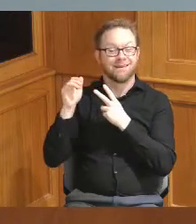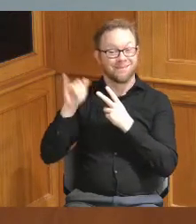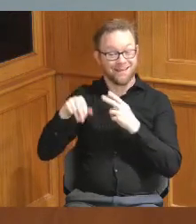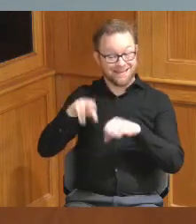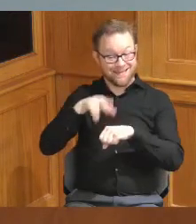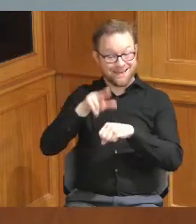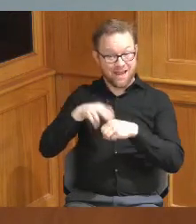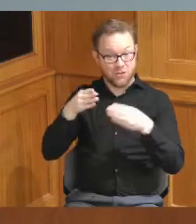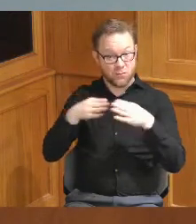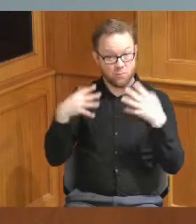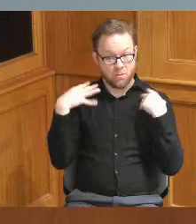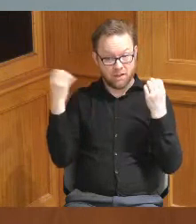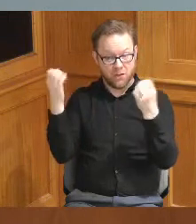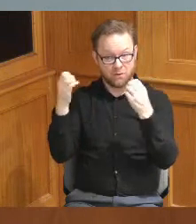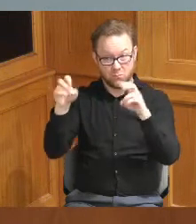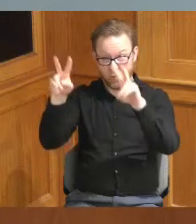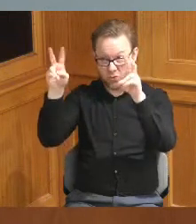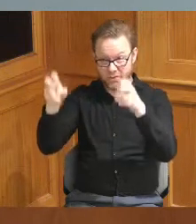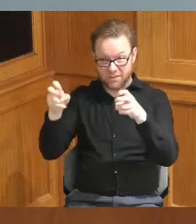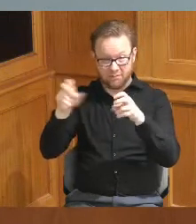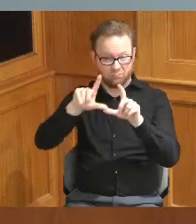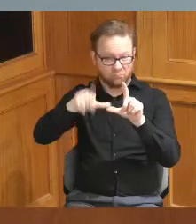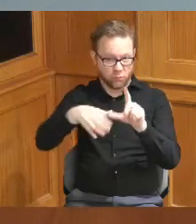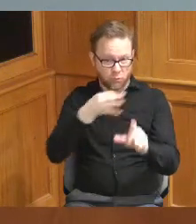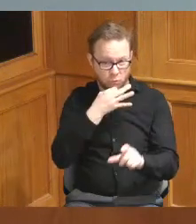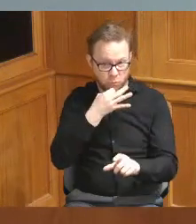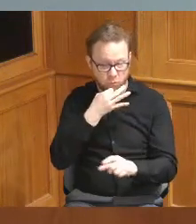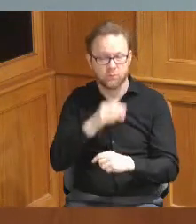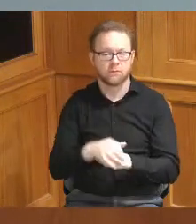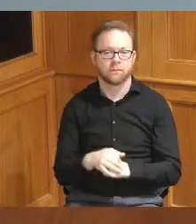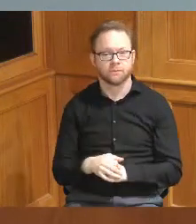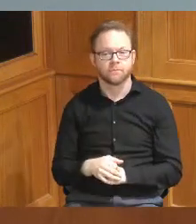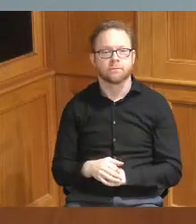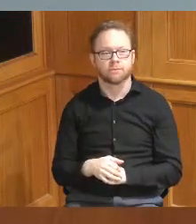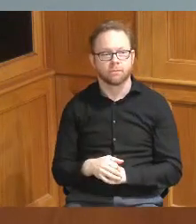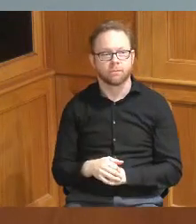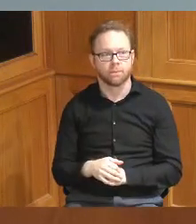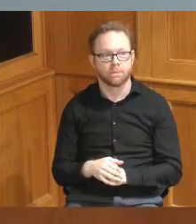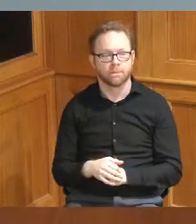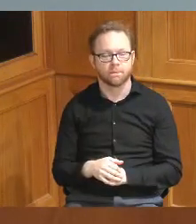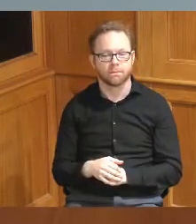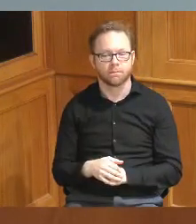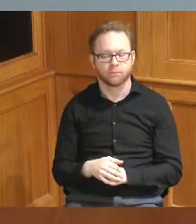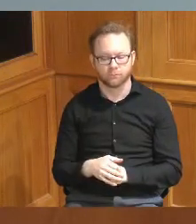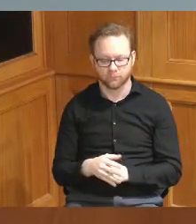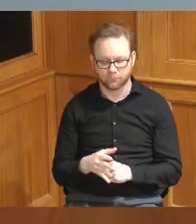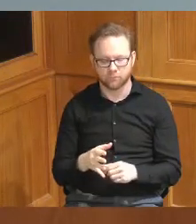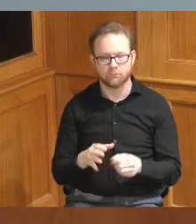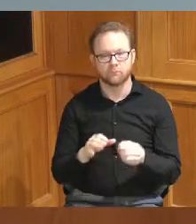Health Emergency related to Covid-19. to start with I will highlight that we are continuing to